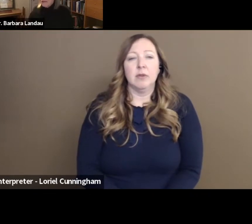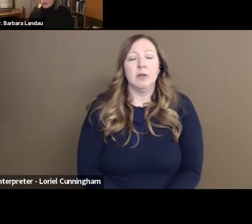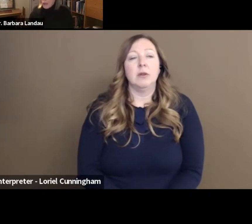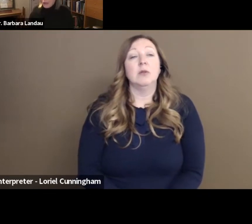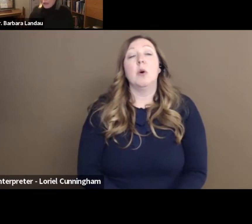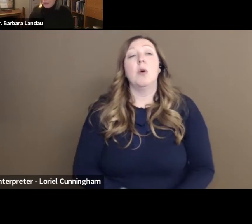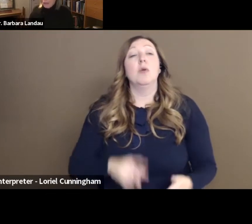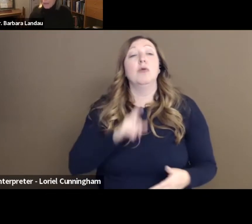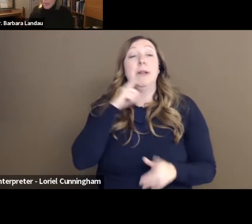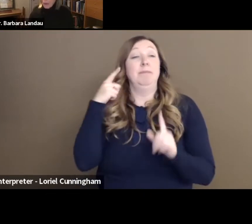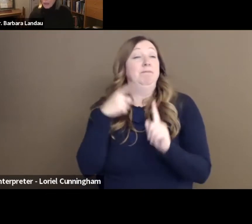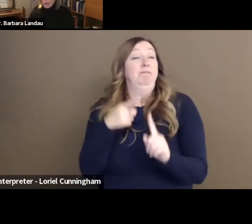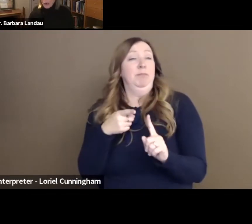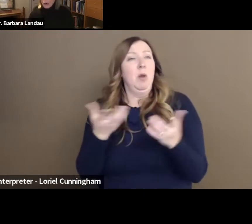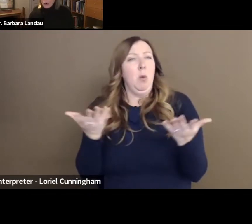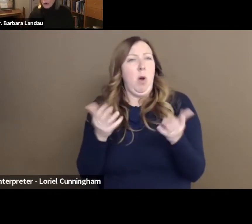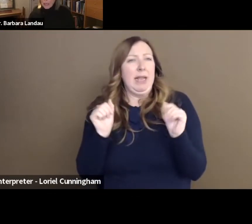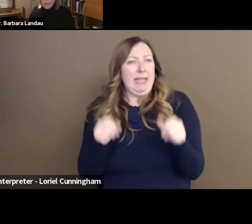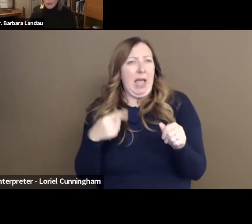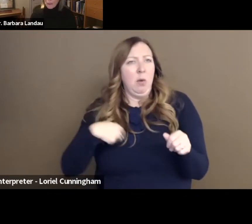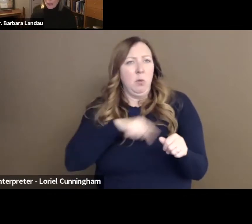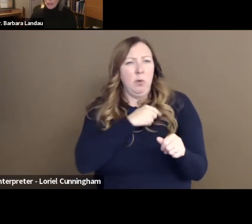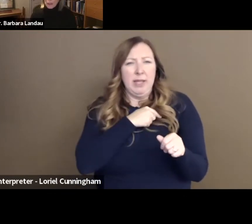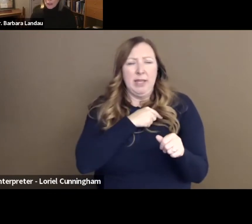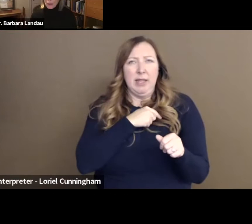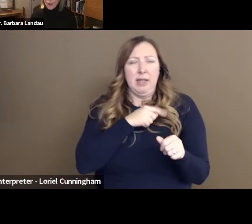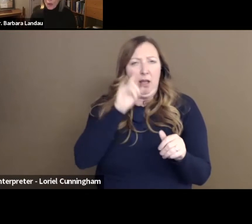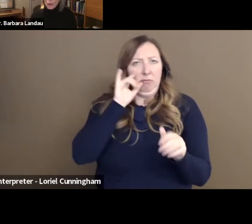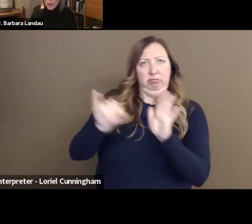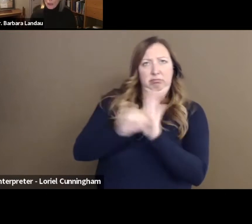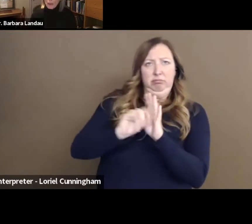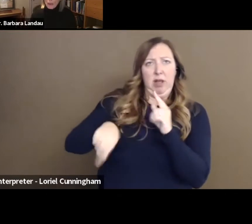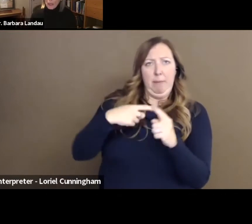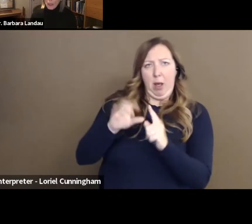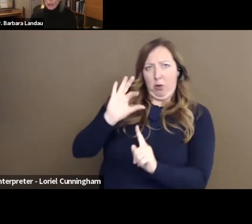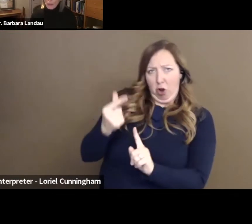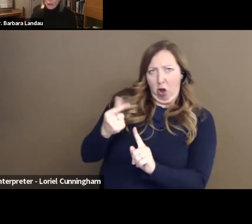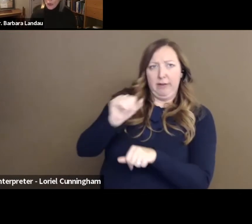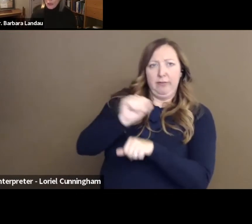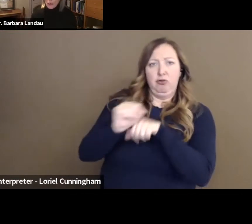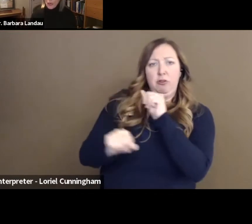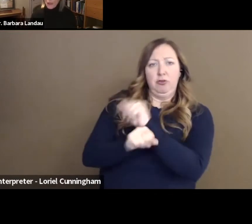structure so the key here to me is to uh try to